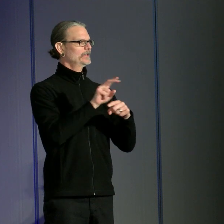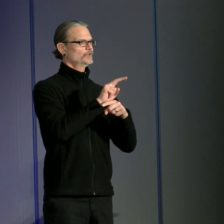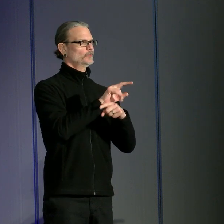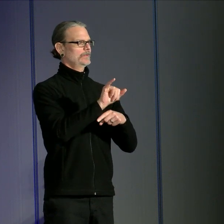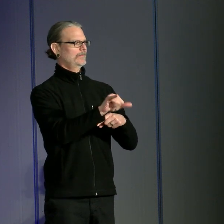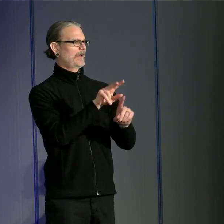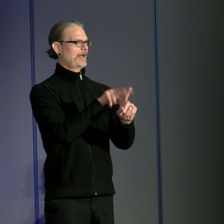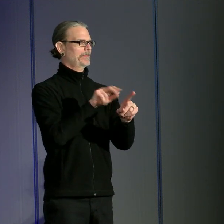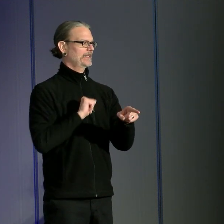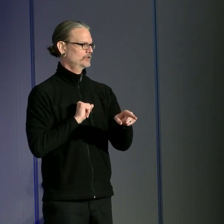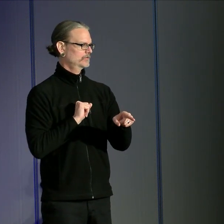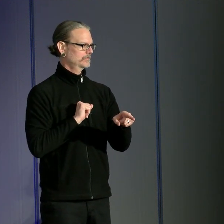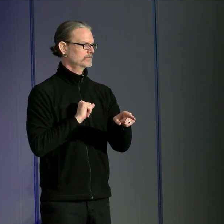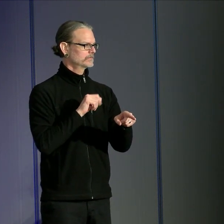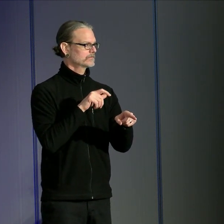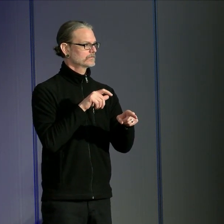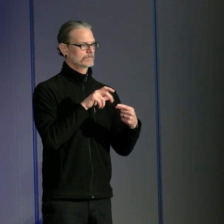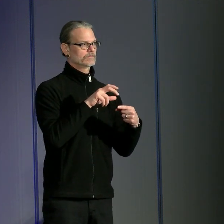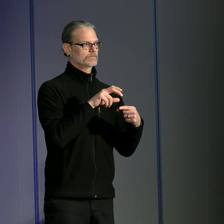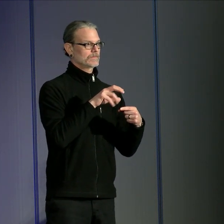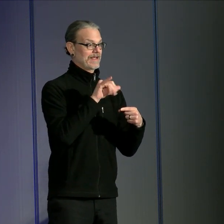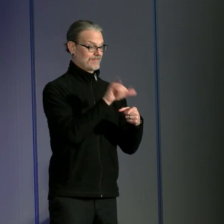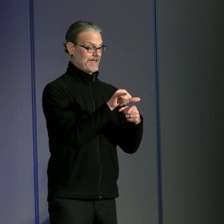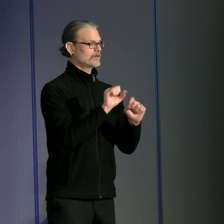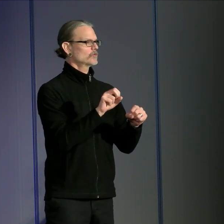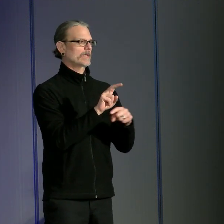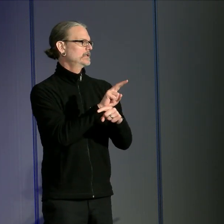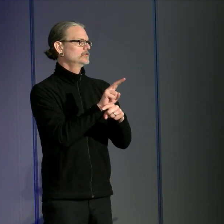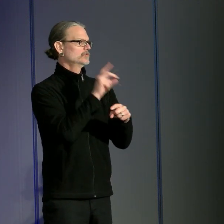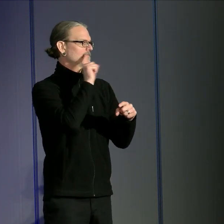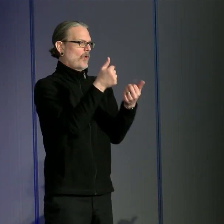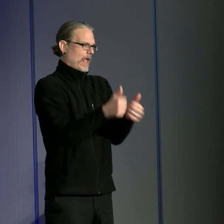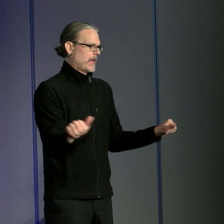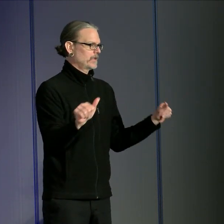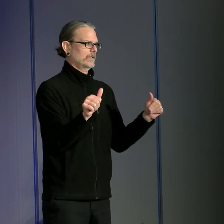And that you can use to test anything, really, on the desktop which JAWS runs.